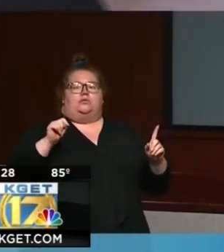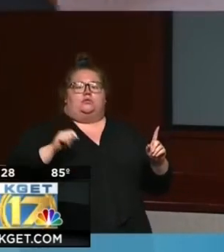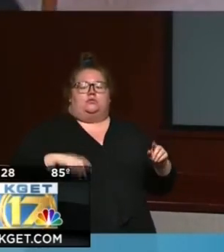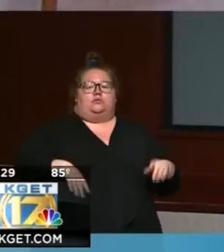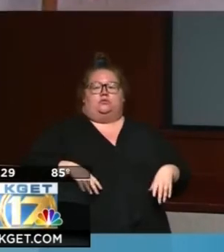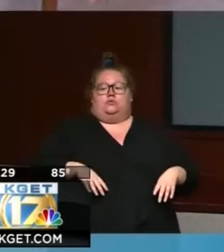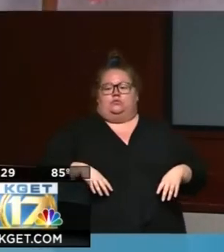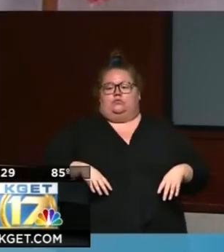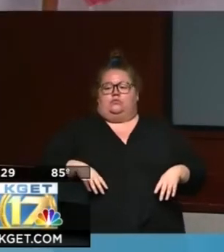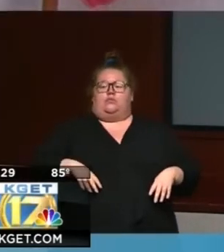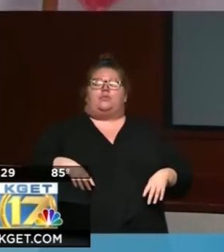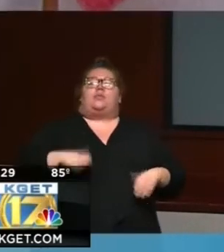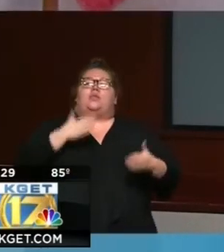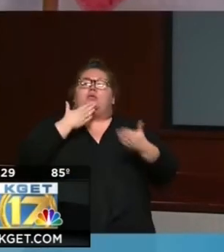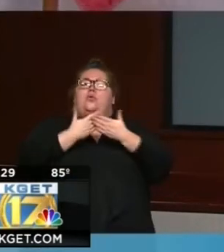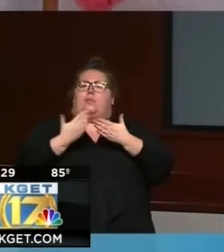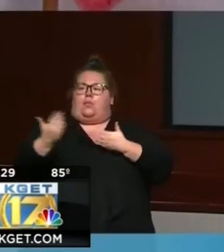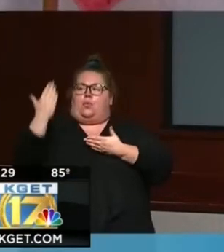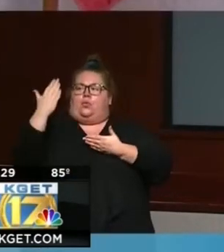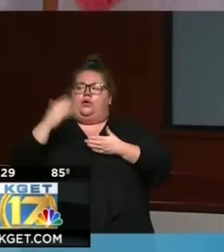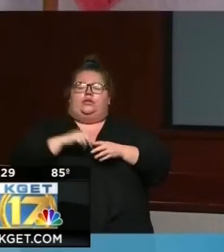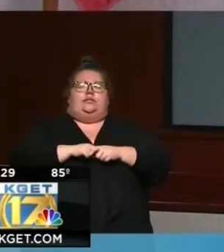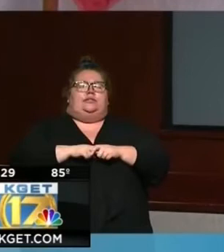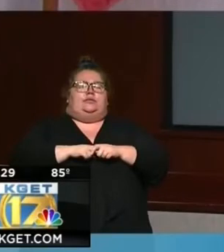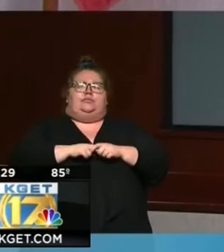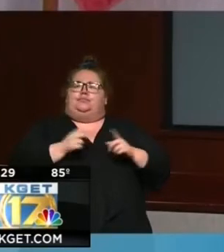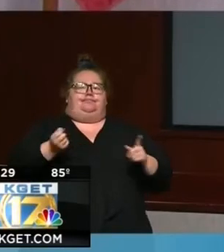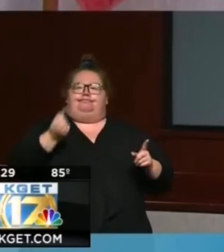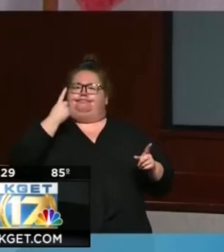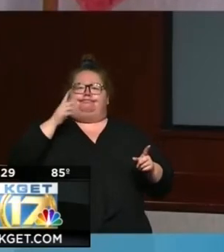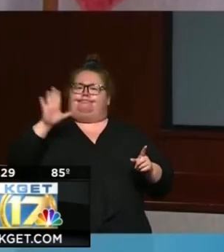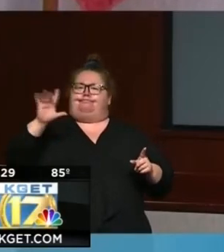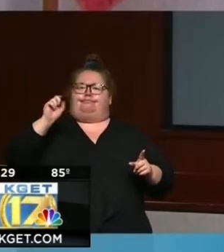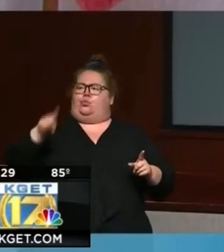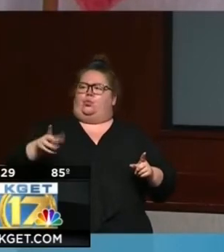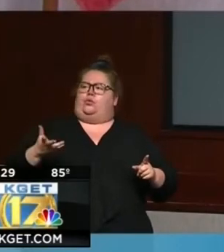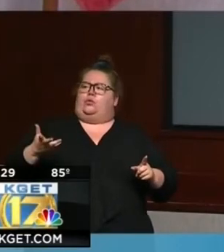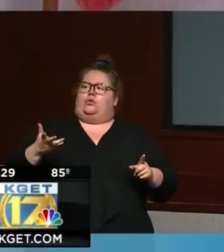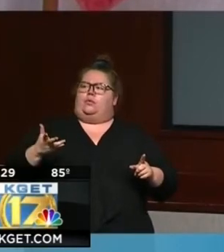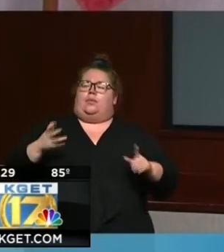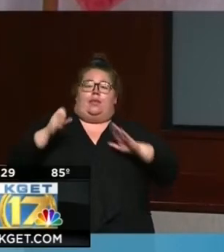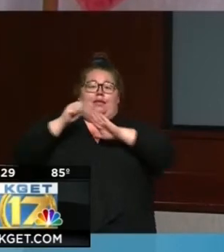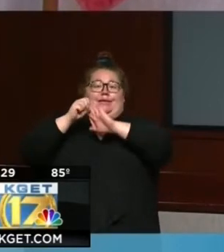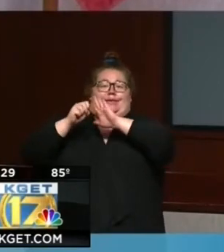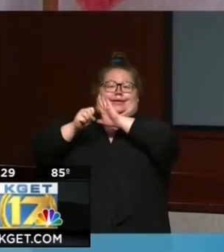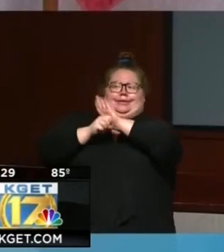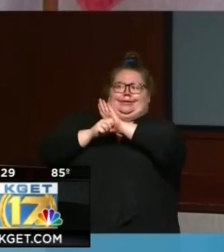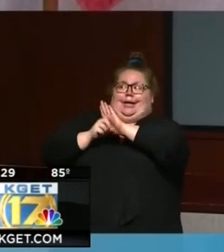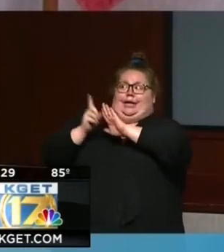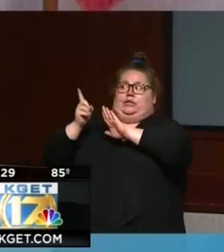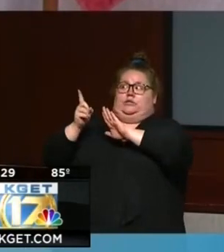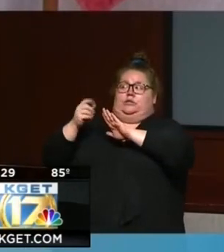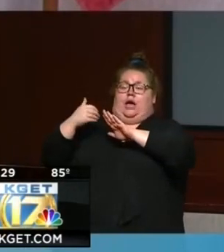DIFFERENT WAY TO HANDLE THAT. HAVE MATT TRAIN RESPONSE TO YOUR QUESTION, TONY. TONY, GOOD MORNING. I AM NOT UNDERSTANDING THE